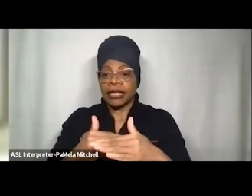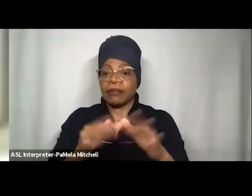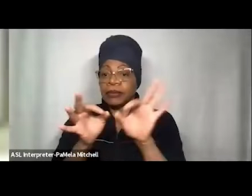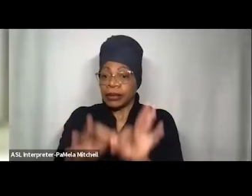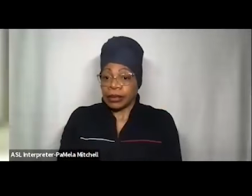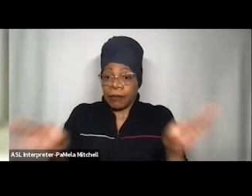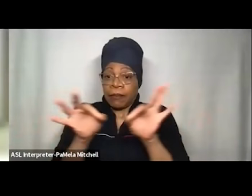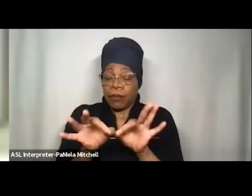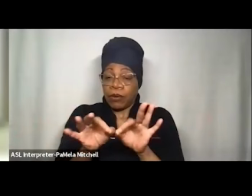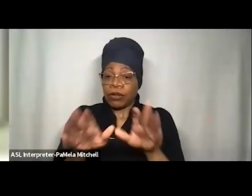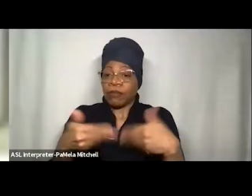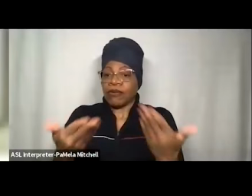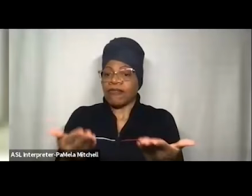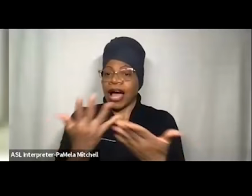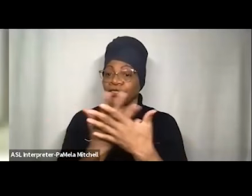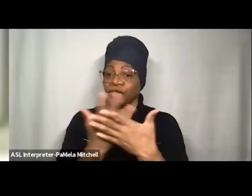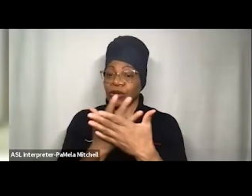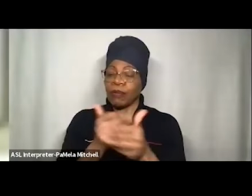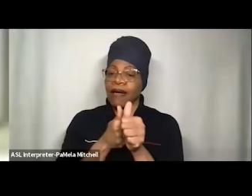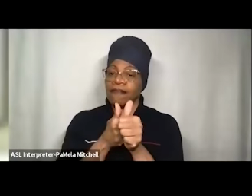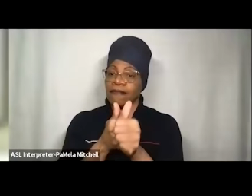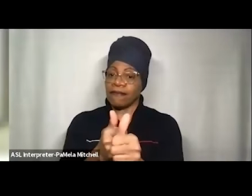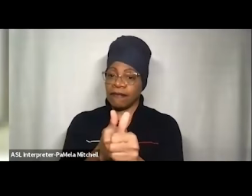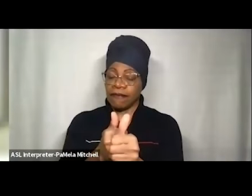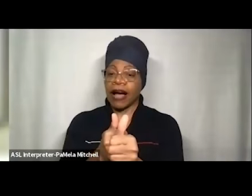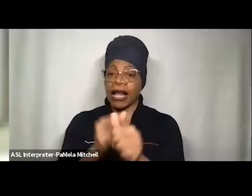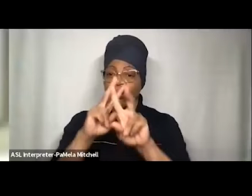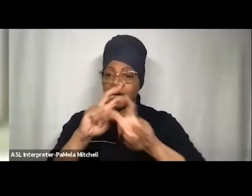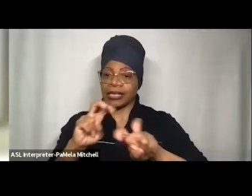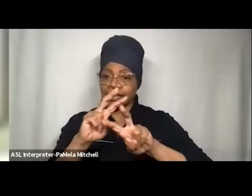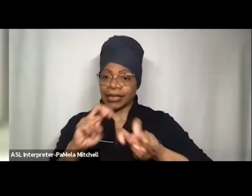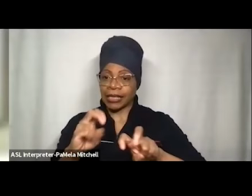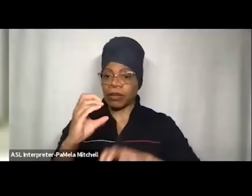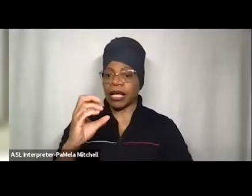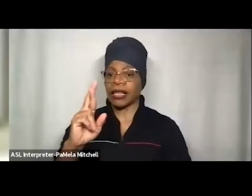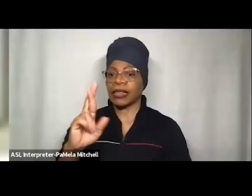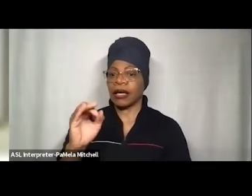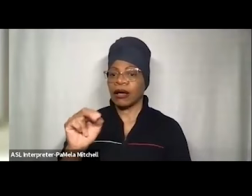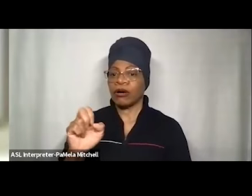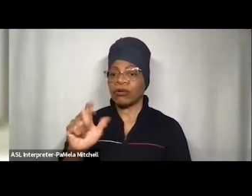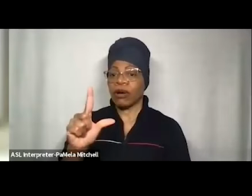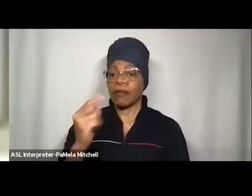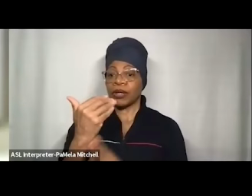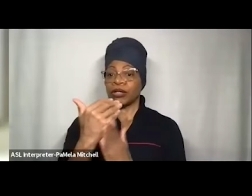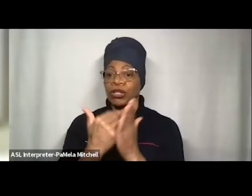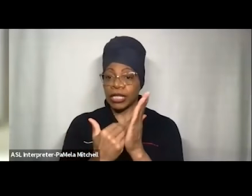and follow up assessment as needed. Criminal risk we'll look at in the next few minutes.